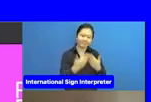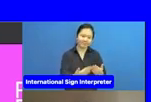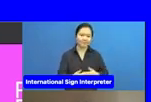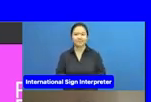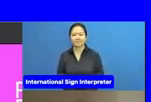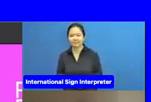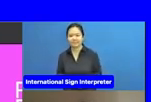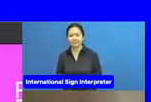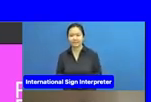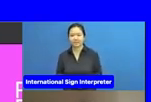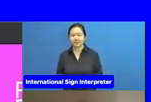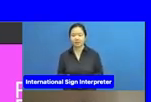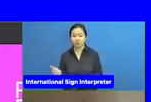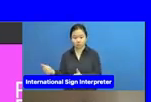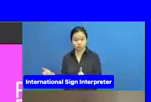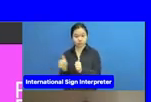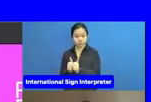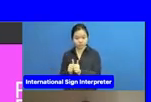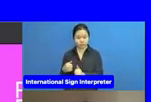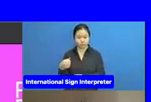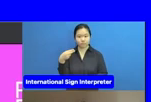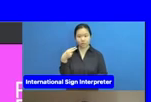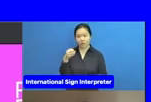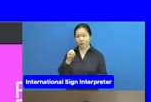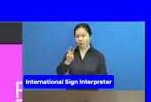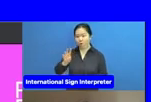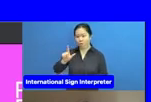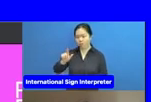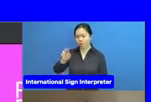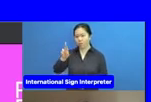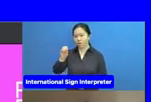And last but not least, all of you for your attendance